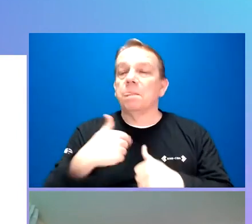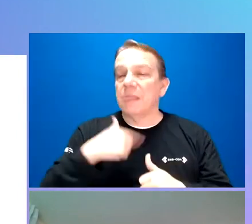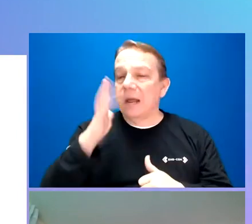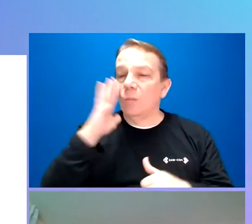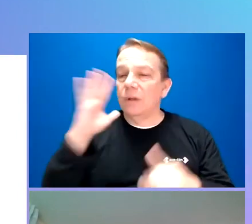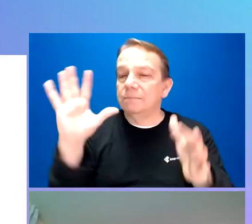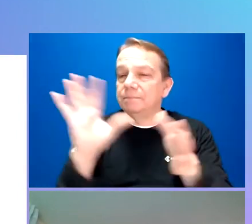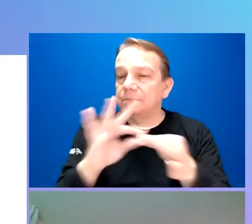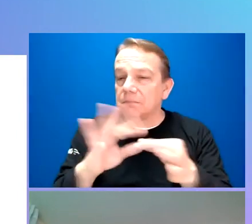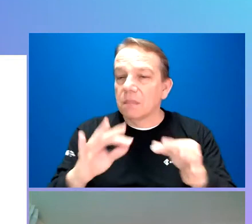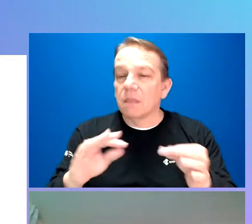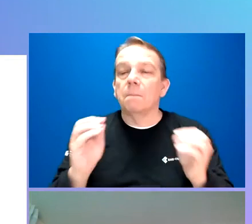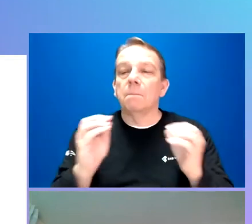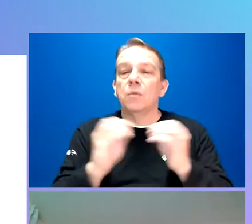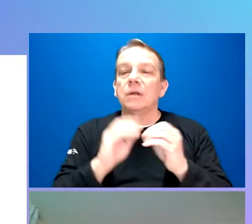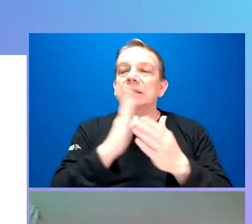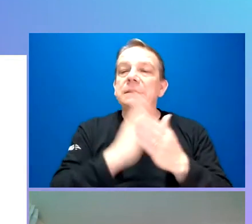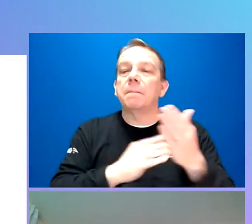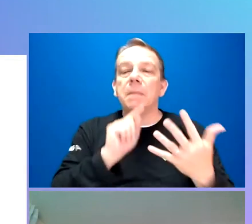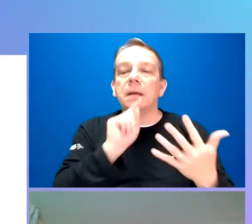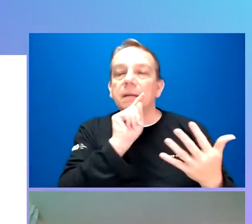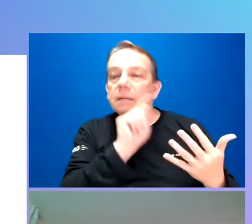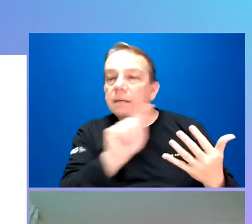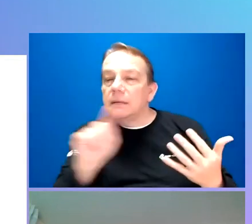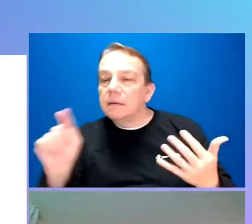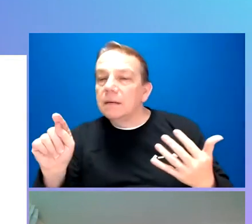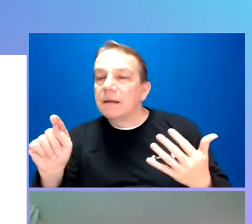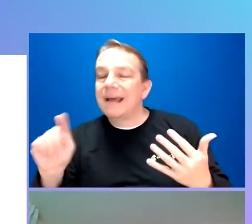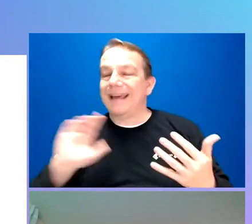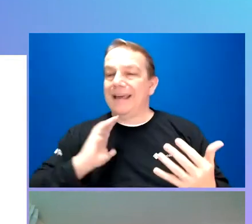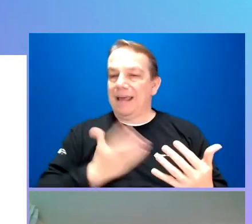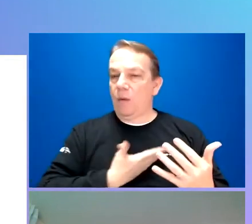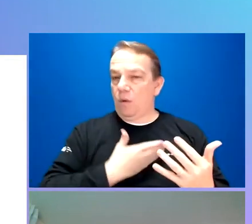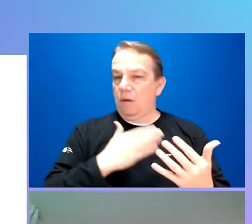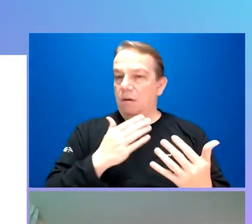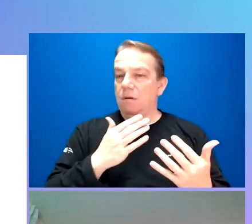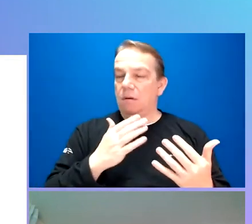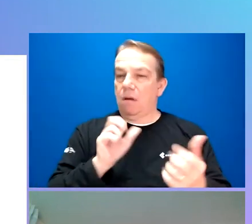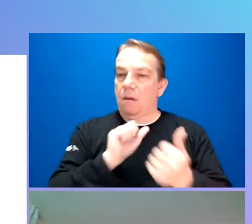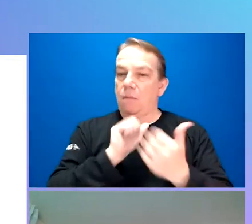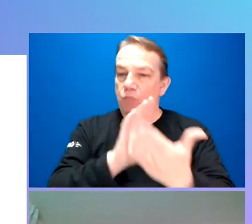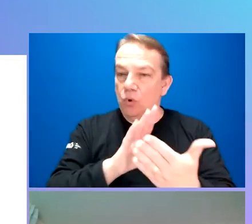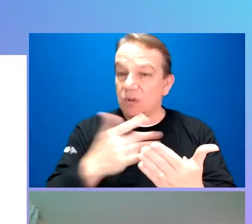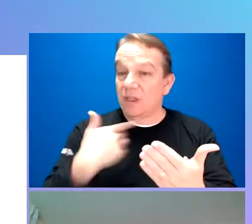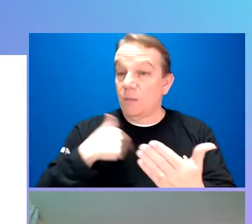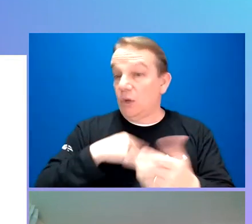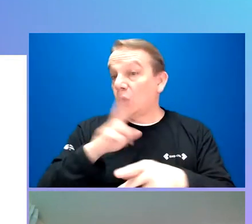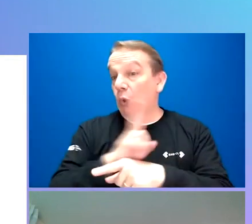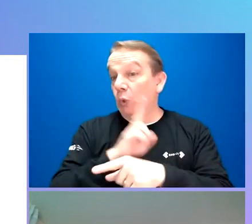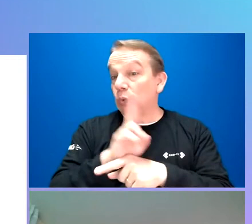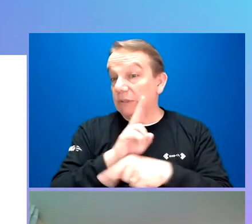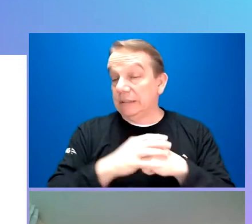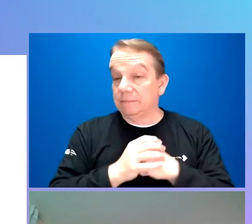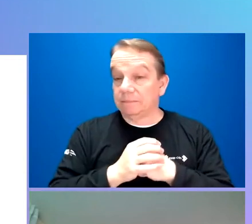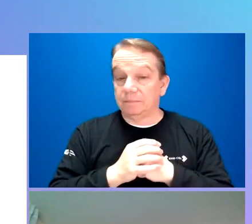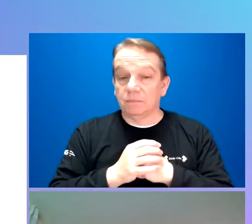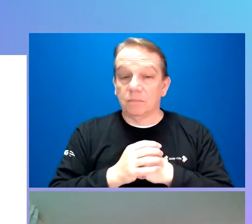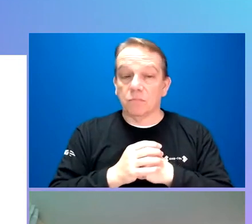um, some of the components of the approach that we have